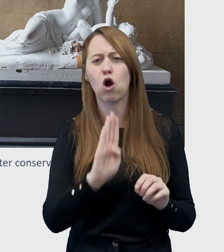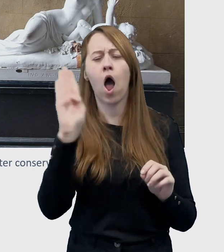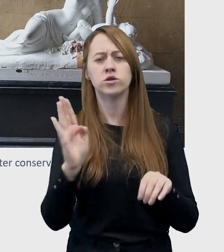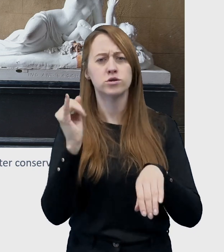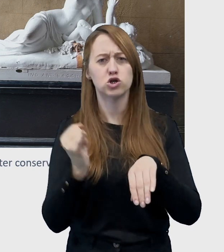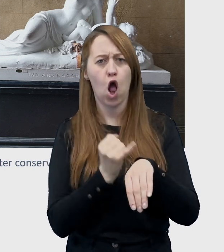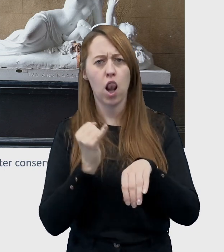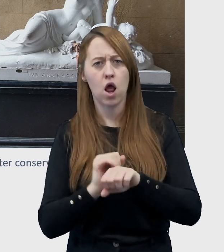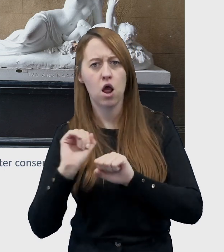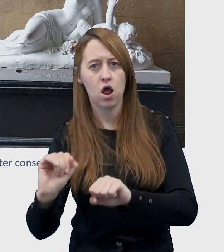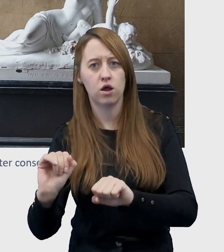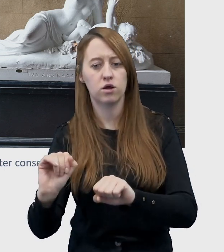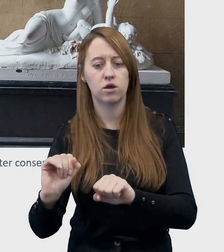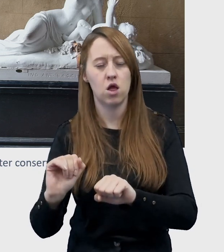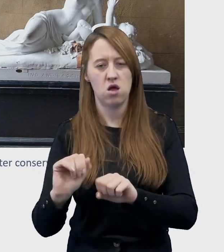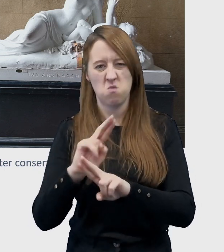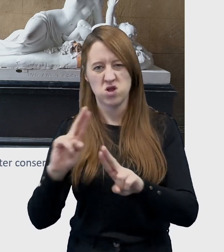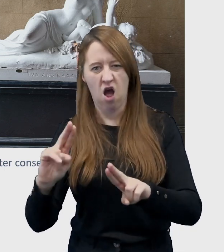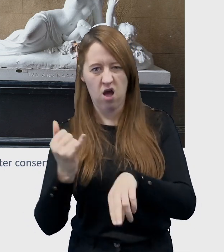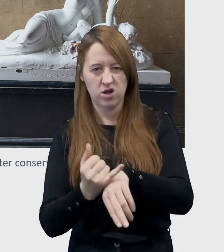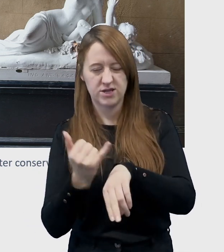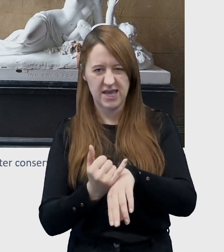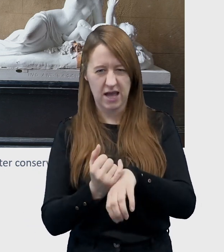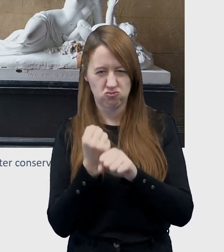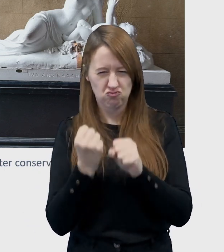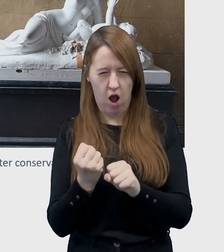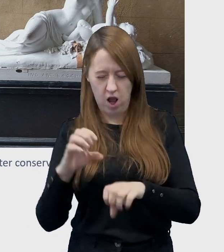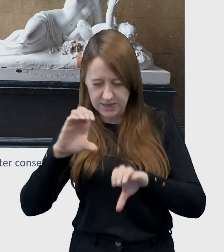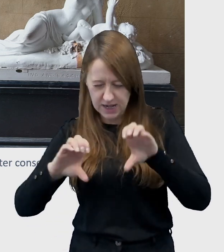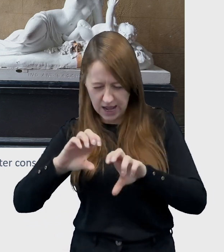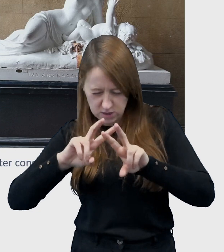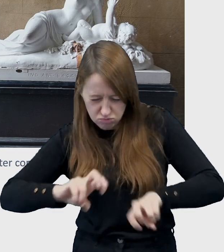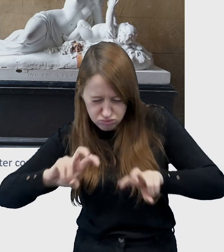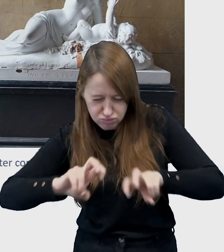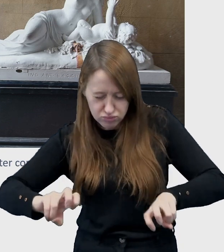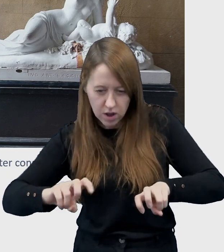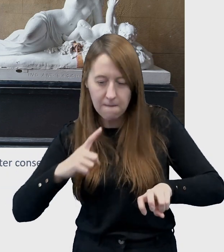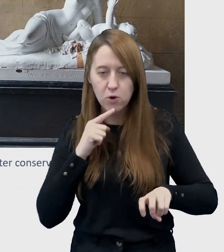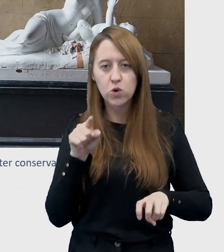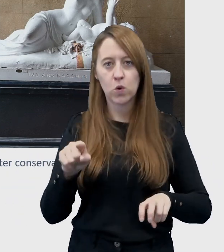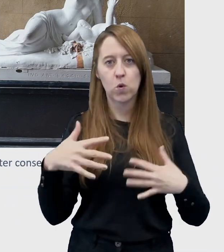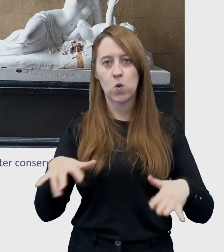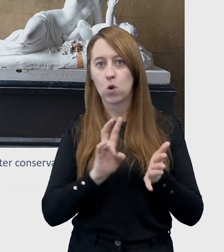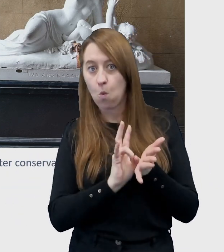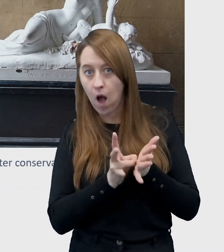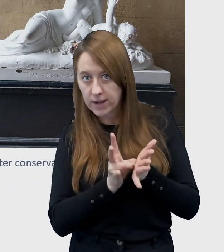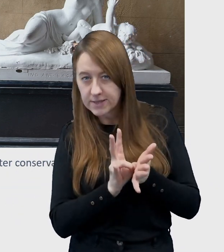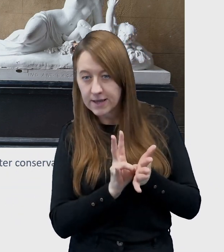We haven't carried out any scientific analysis on it, but it looks the quality of it very much felt like it was an